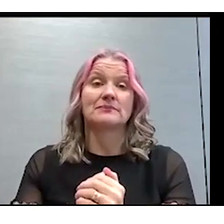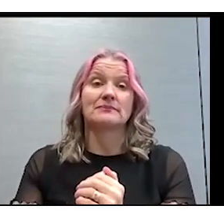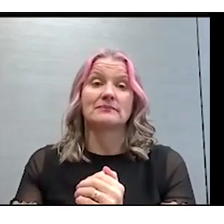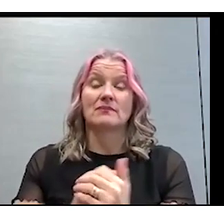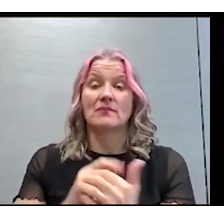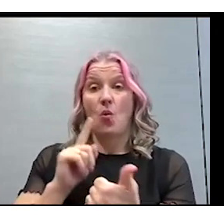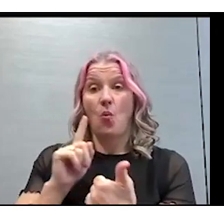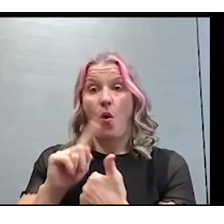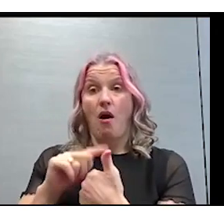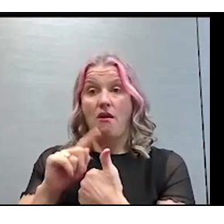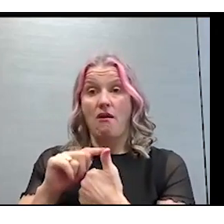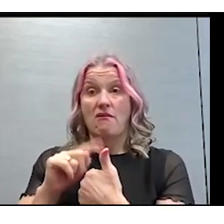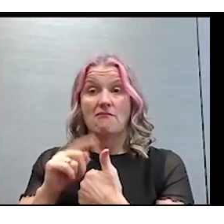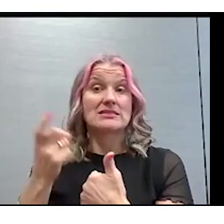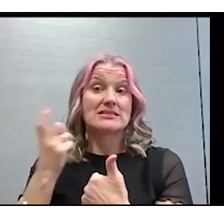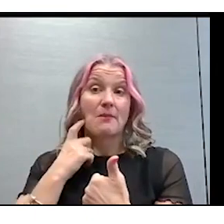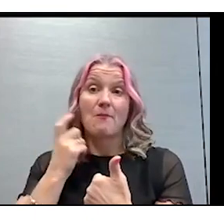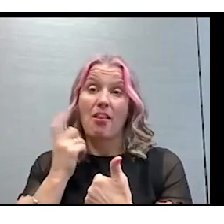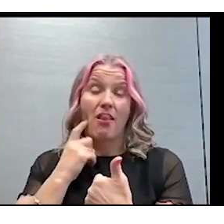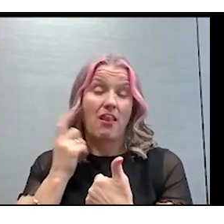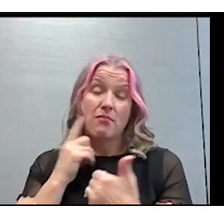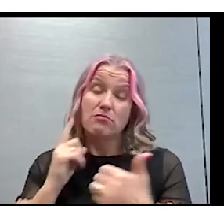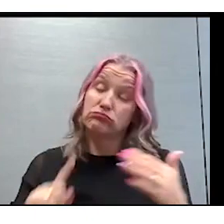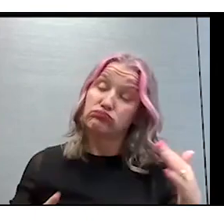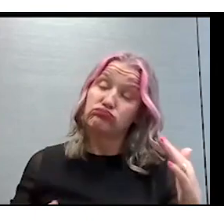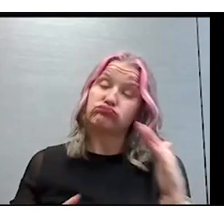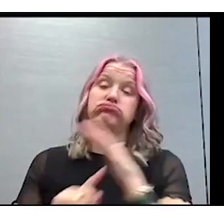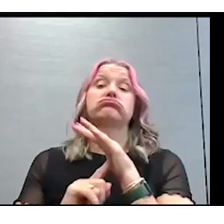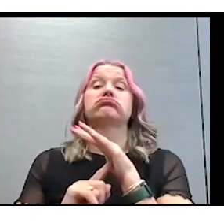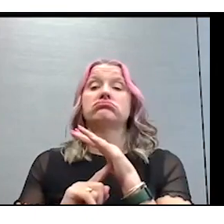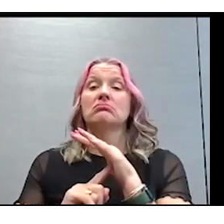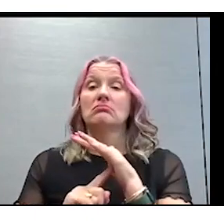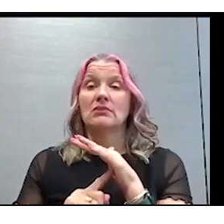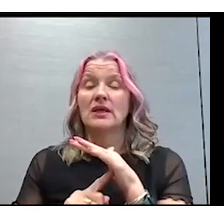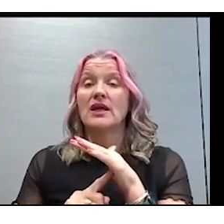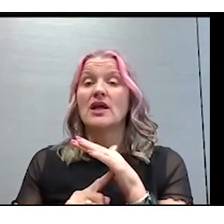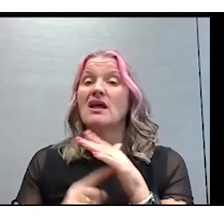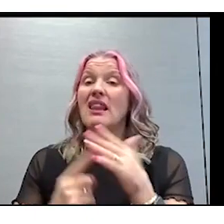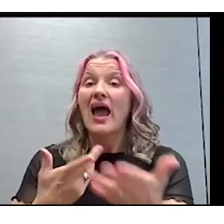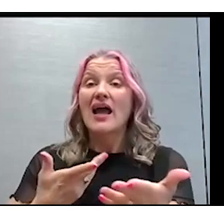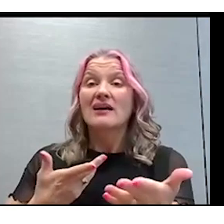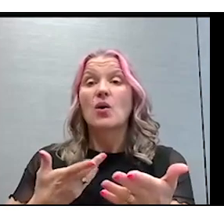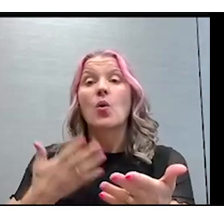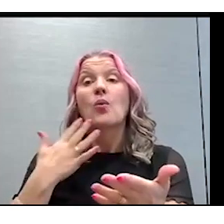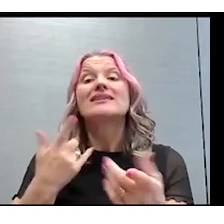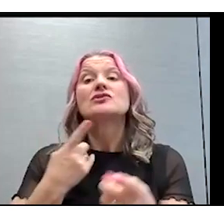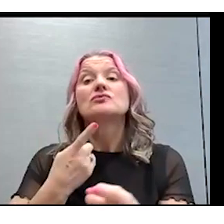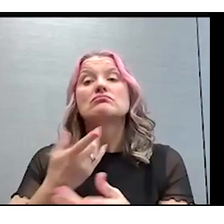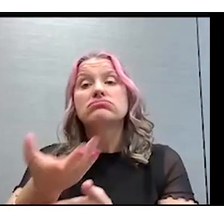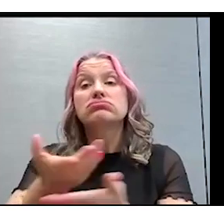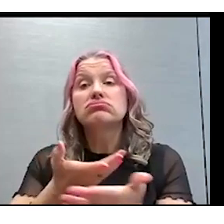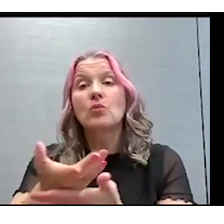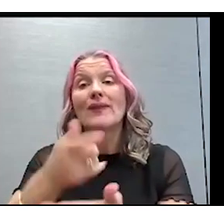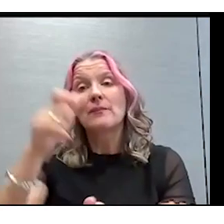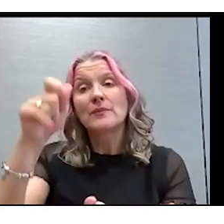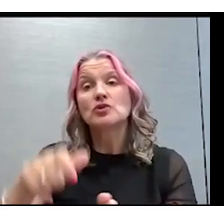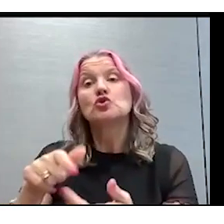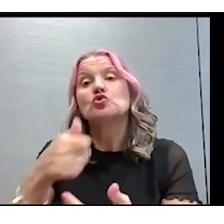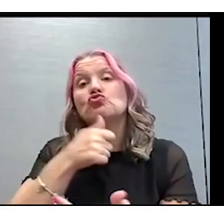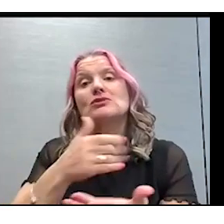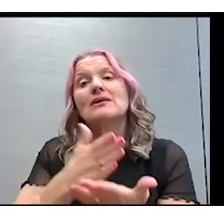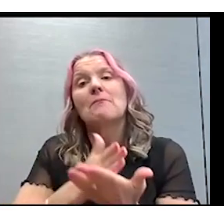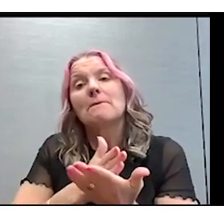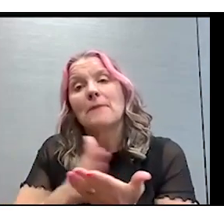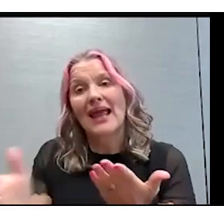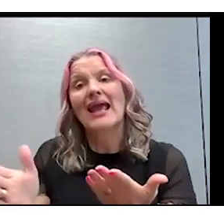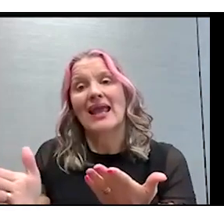One simplicity is key, like talking with a person when you're using clear plain language,